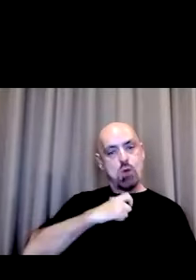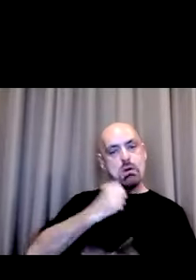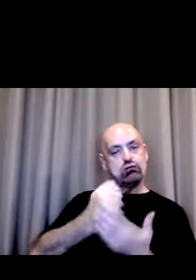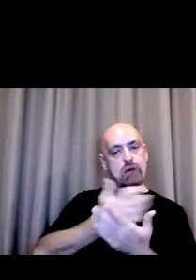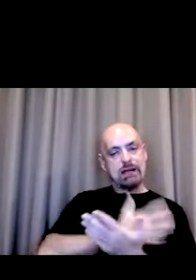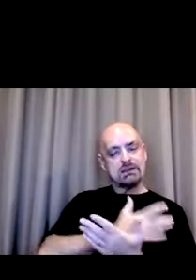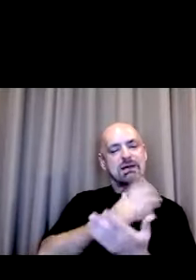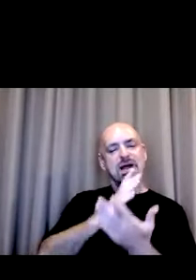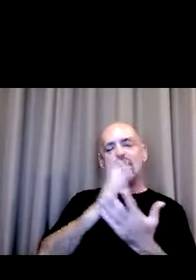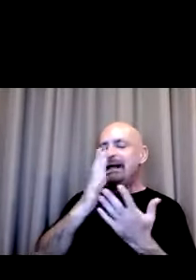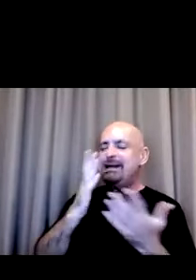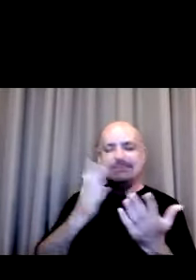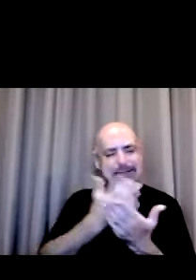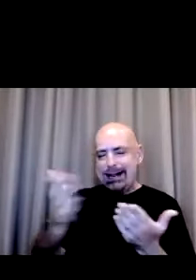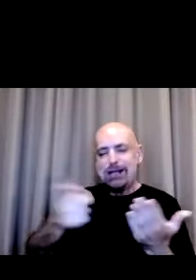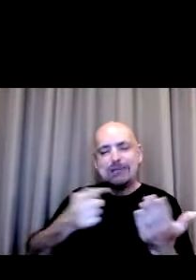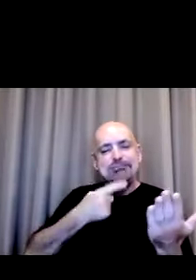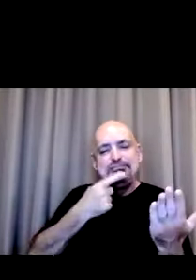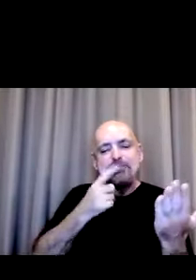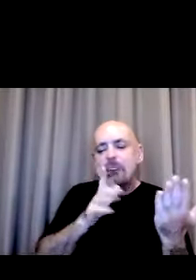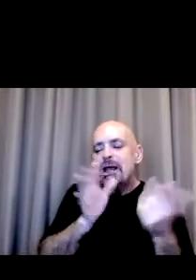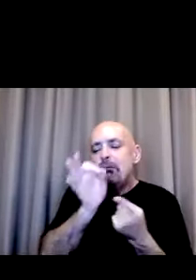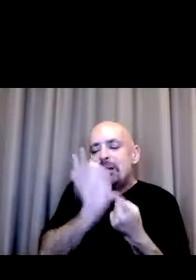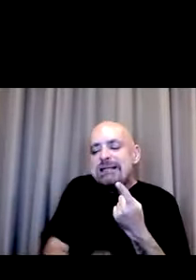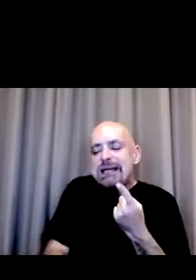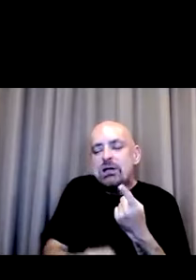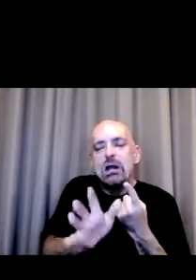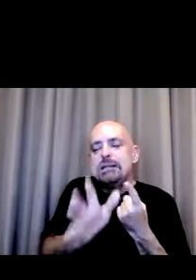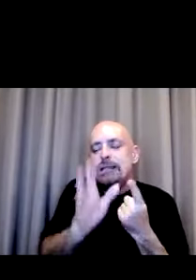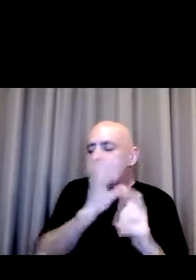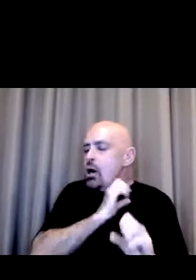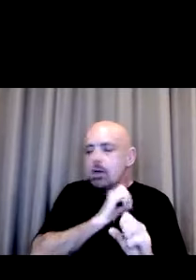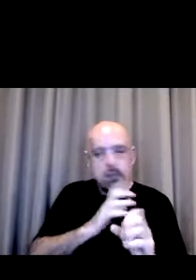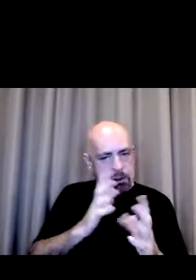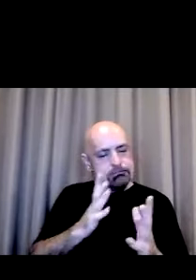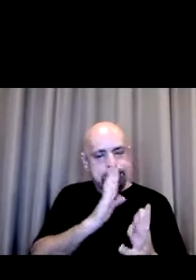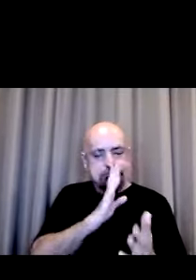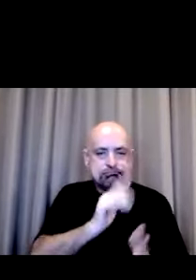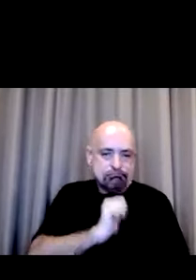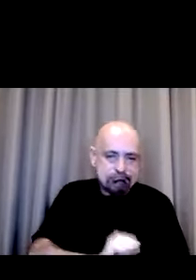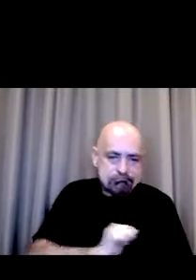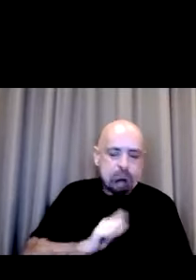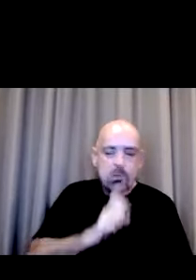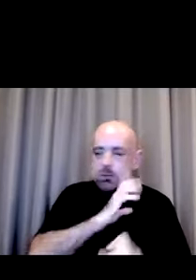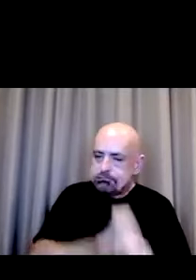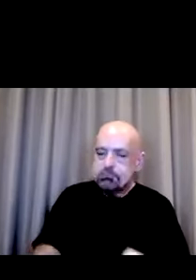suffered and related to that the overwhelming need